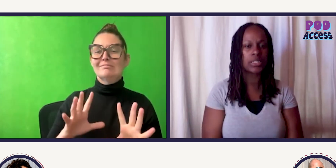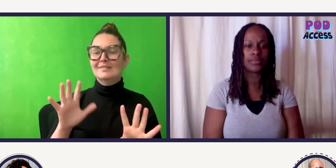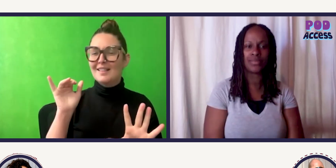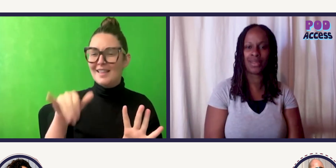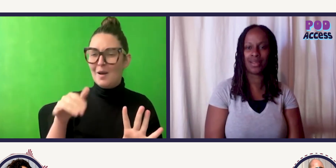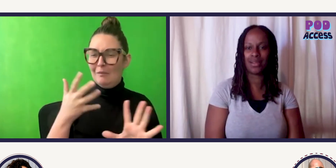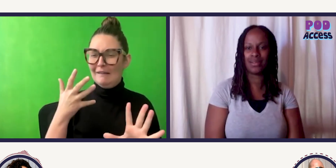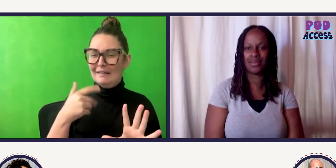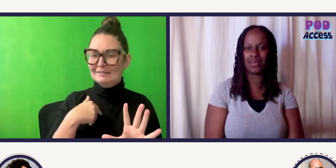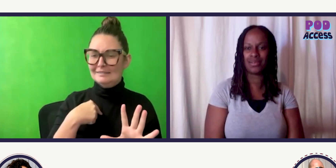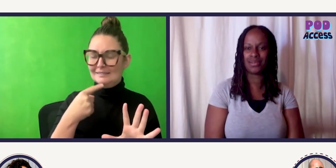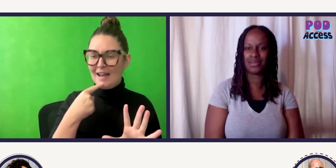[scoffs] That is what I said!